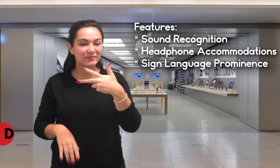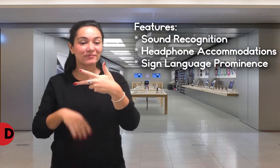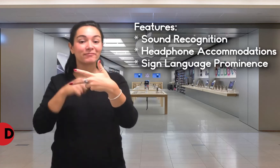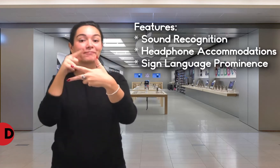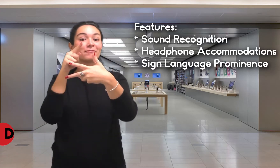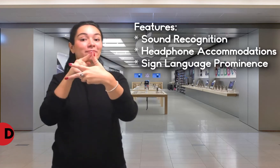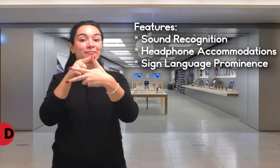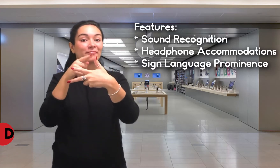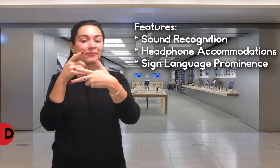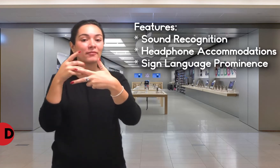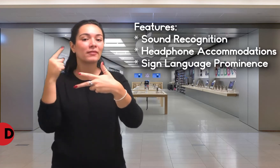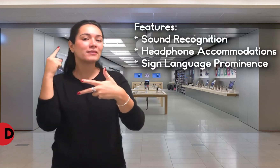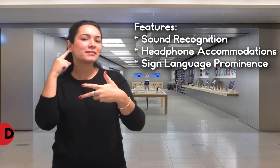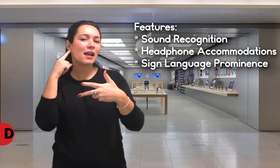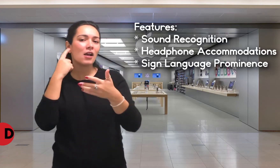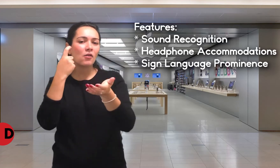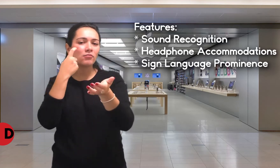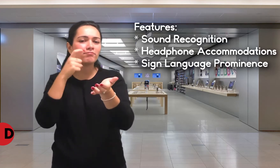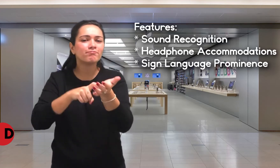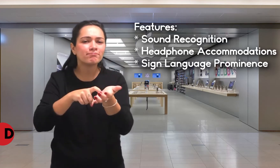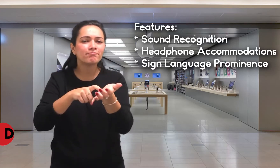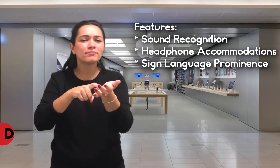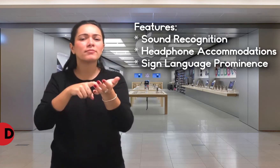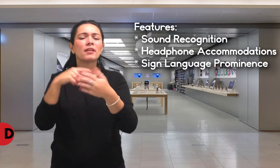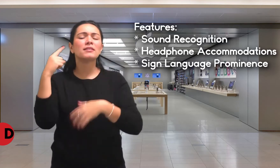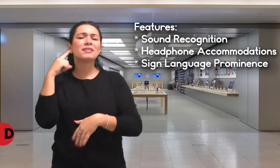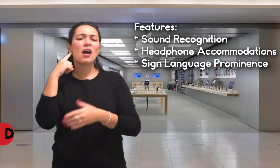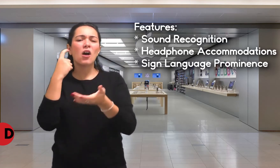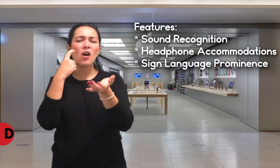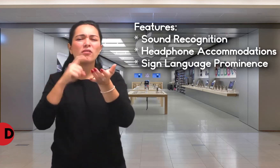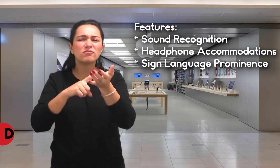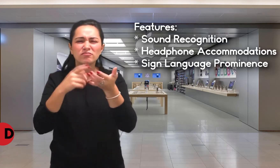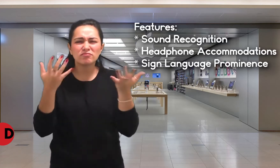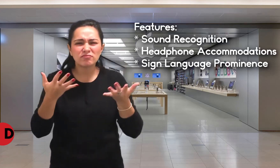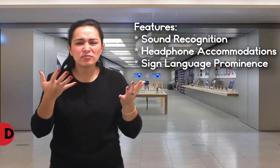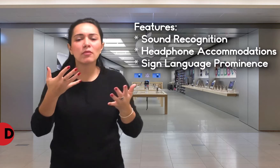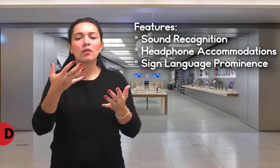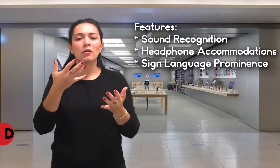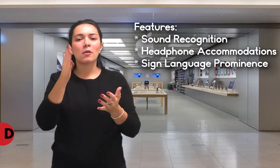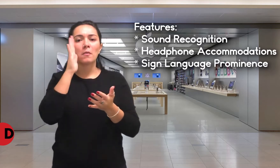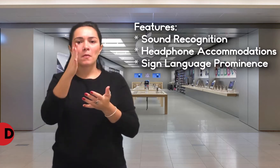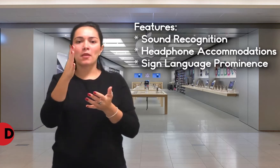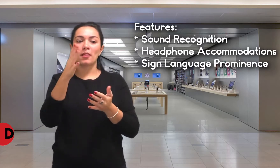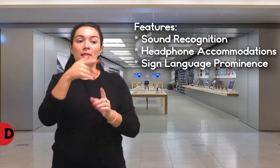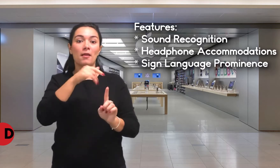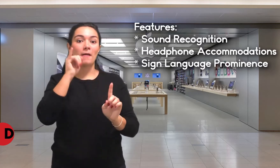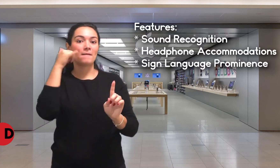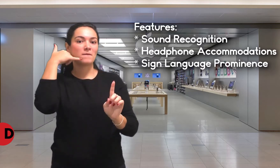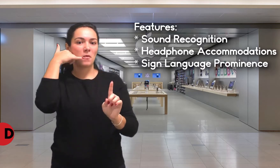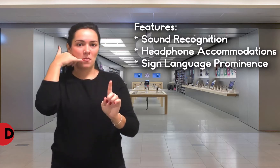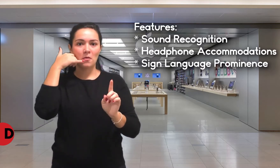The ‘Sound Recognition’ feature enables the iPhone